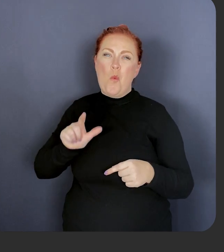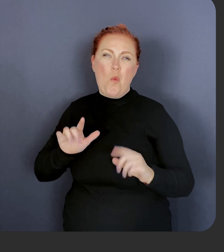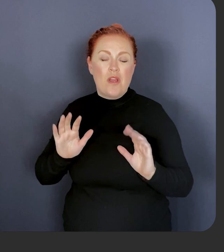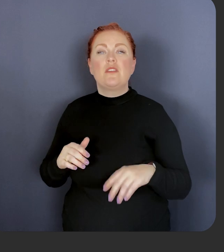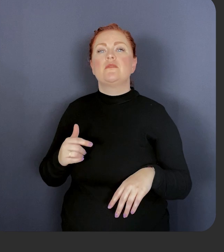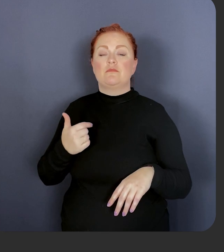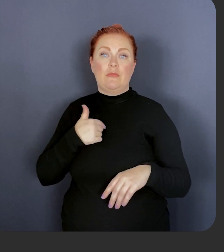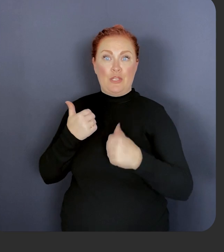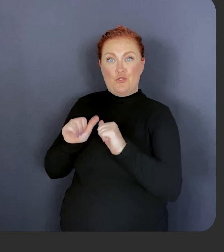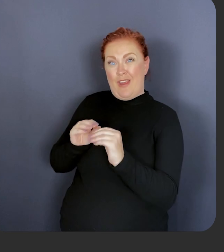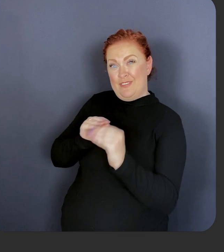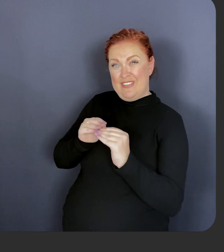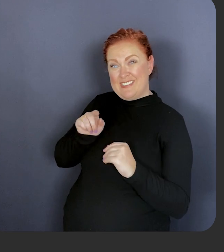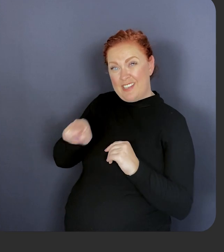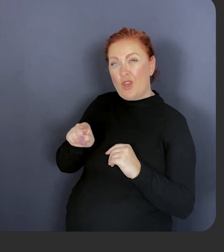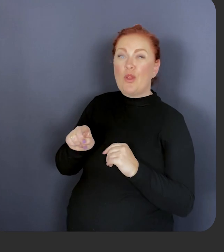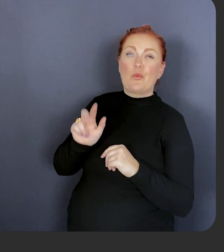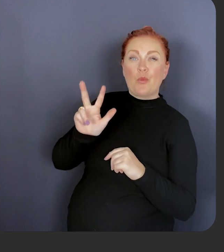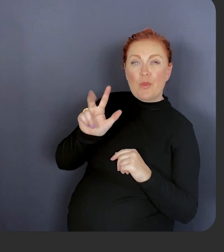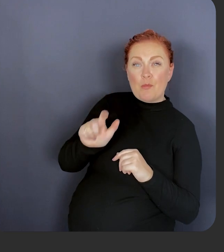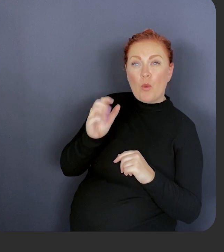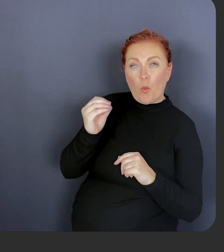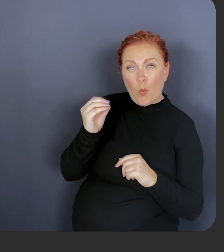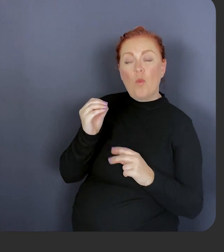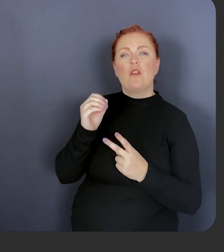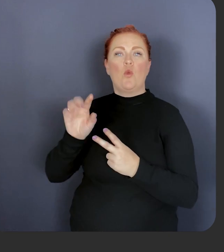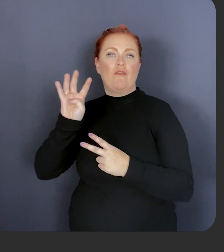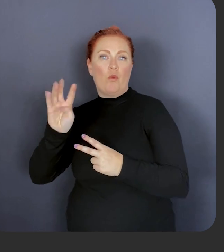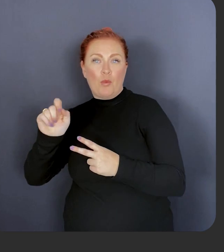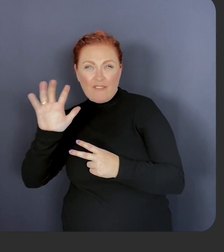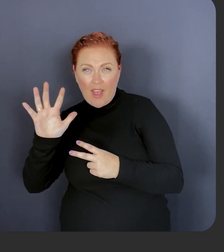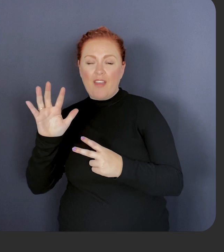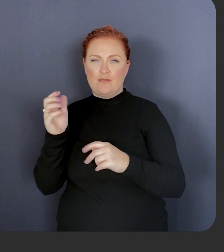And I can actually try and fix it to either 3.0 or 4.5,